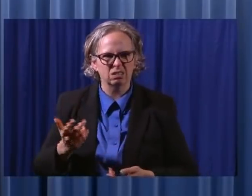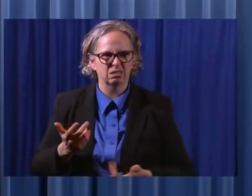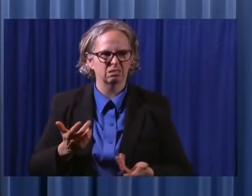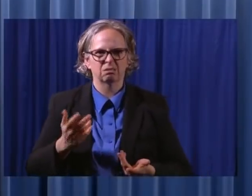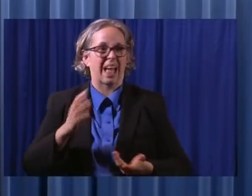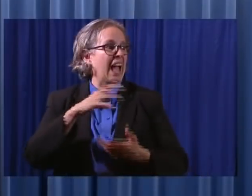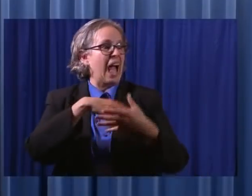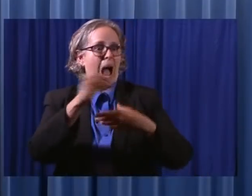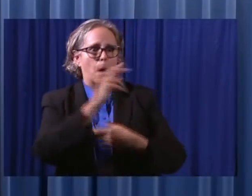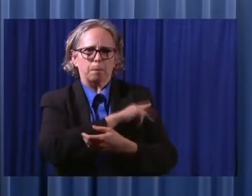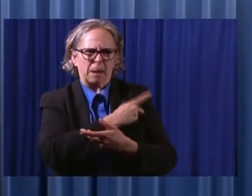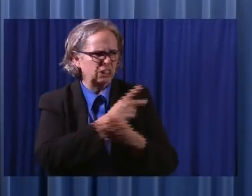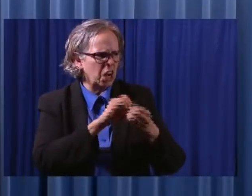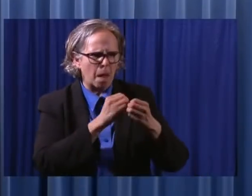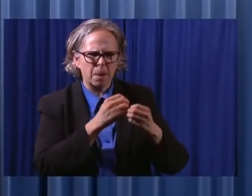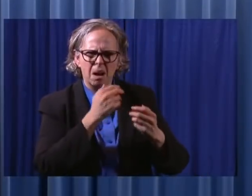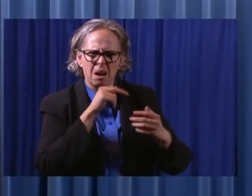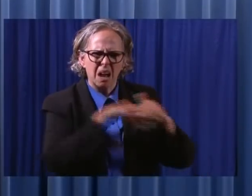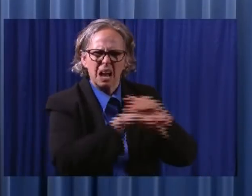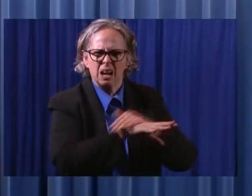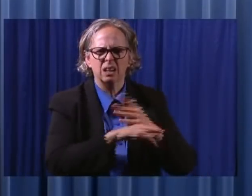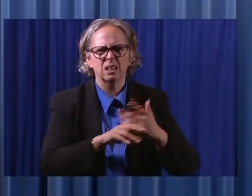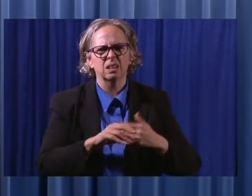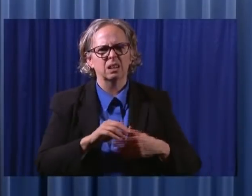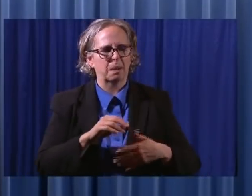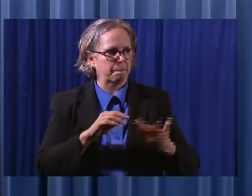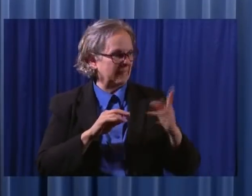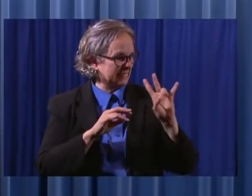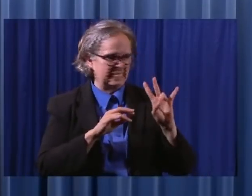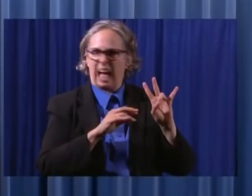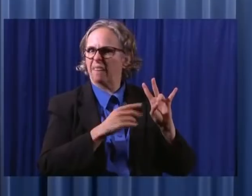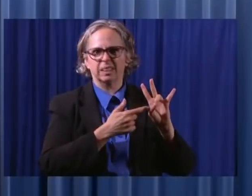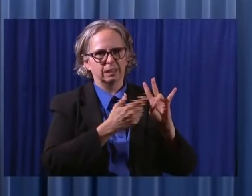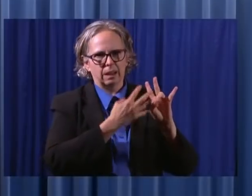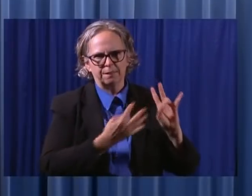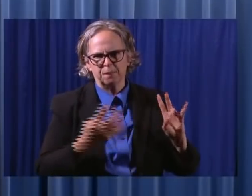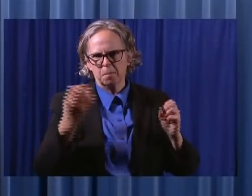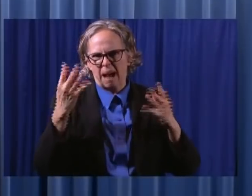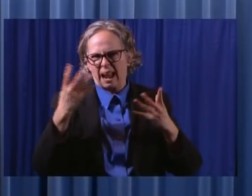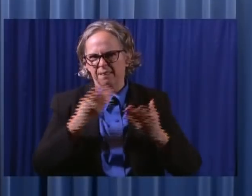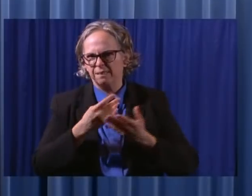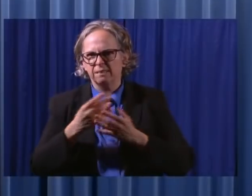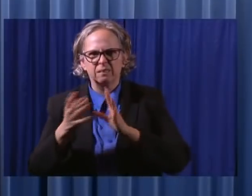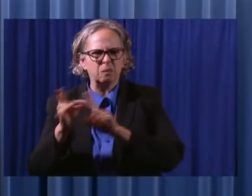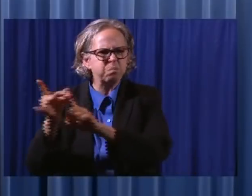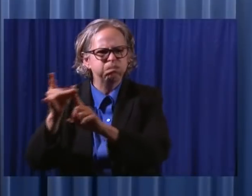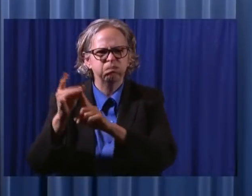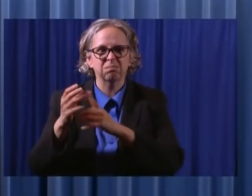INDICATOR 3 PROPORTION OF CASES THAT ARE NOT CONGREGANTS OR CASES. INDICATOR FOUR SUSTAINED INCREASE IN EMERGENCY ROOM VISITS AND FIVE SUSTAINED